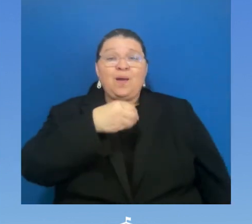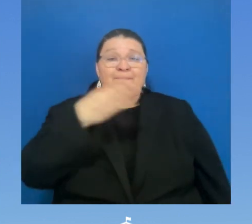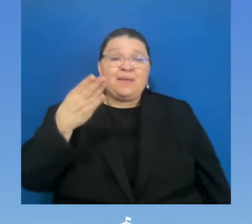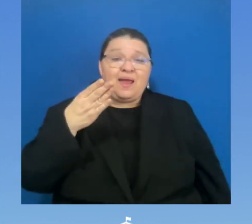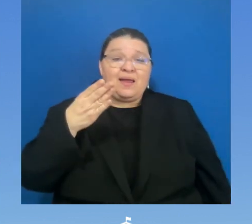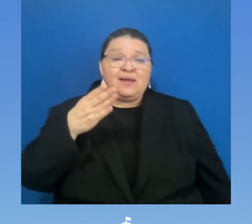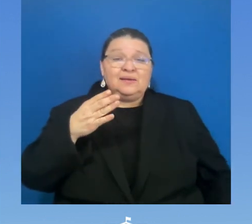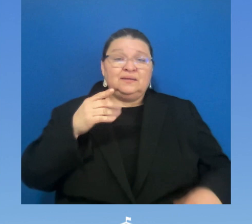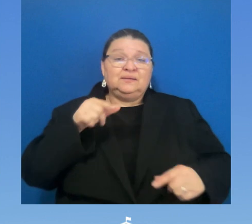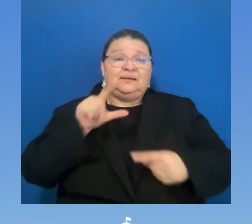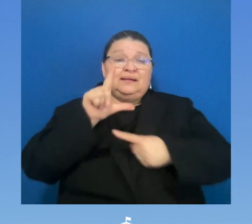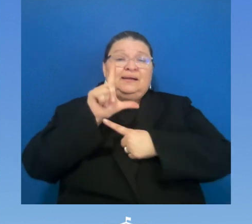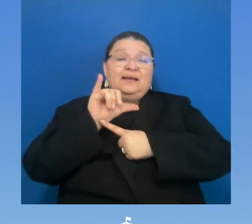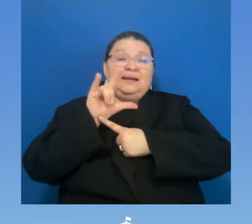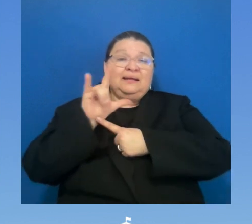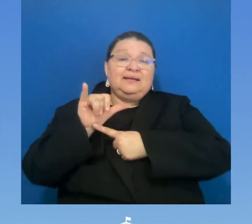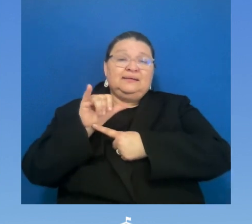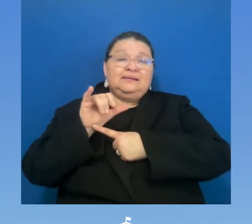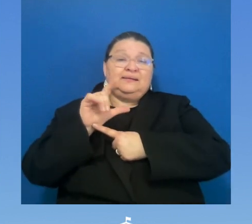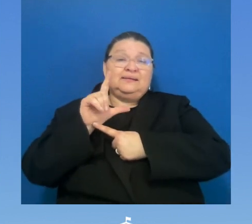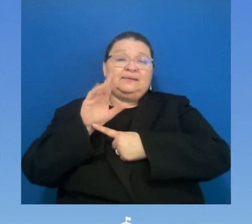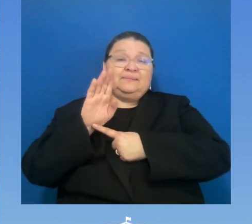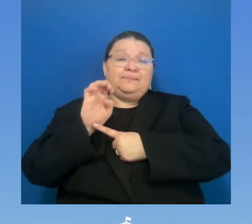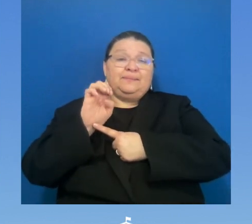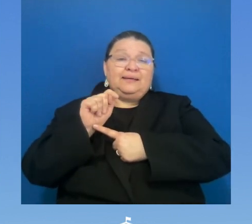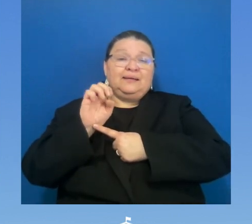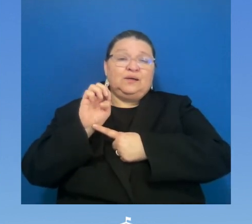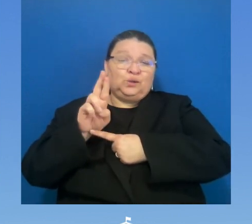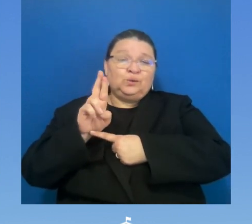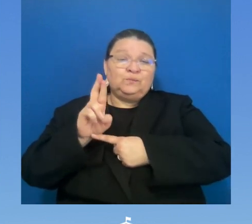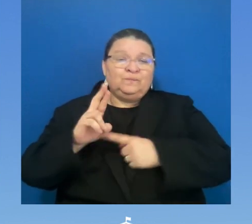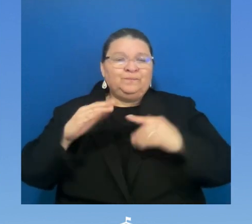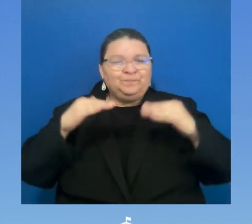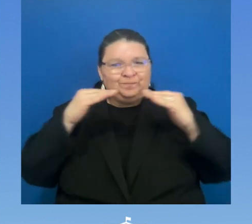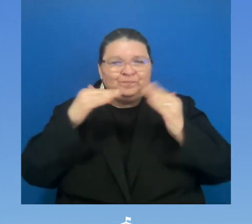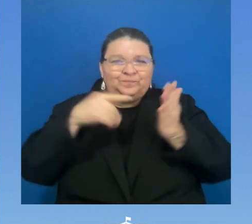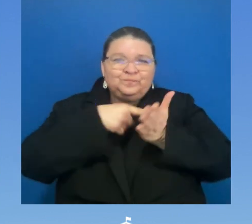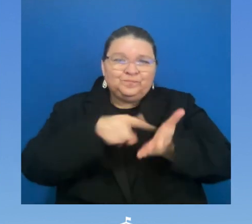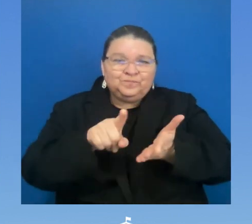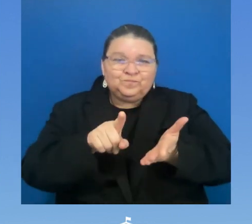To correct that Supreme Court decision and make sure that age discriminatory,